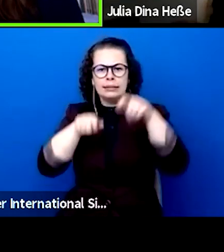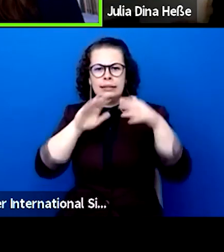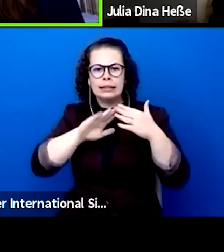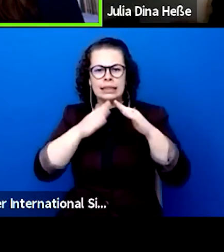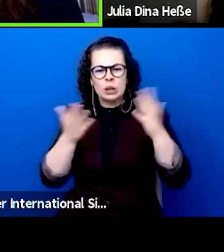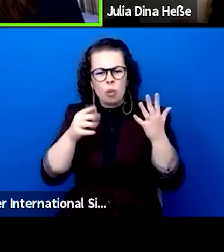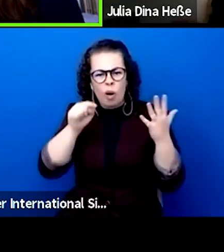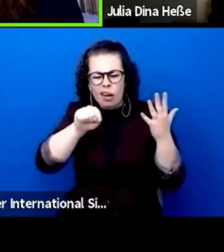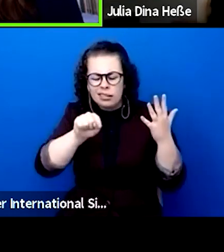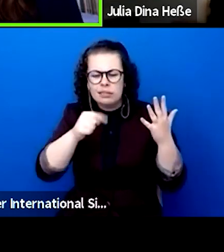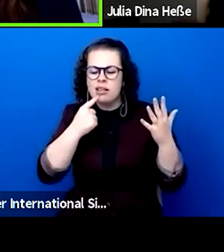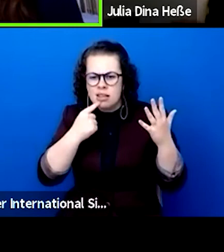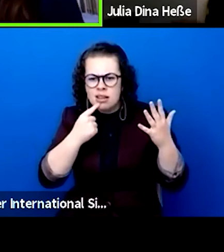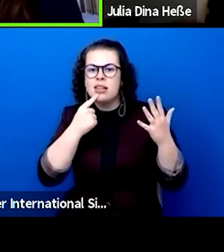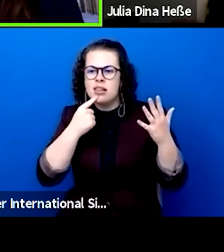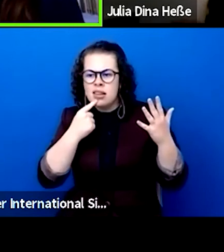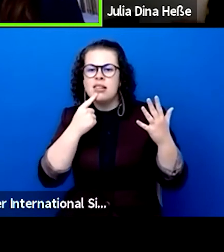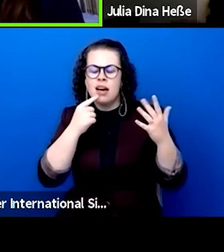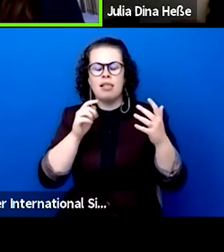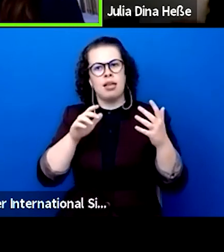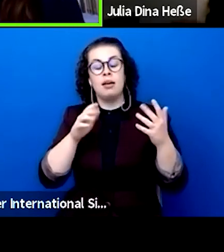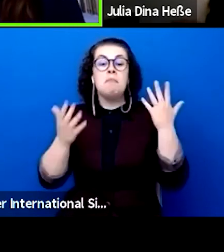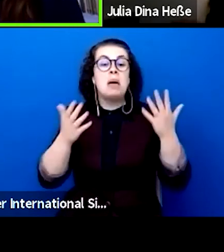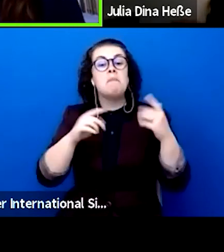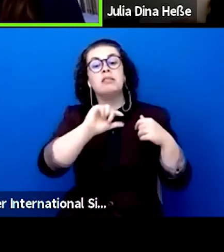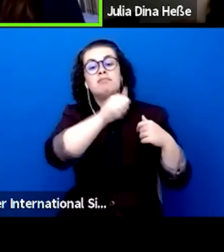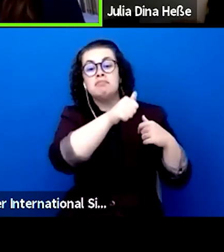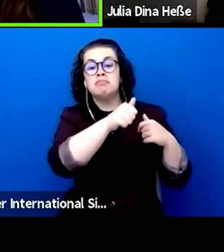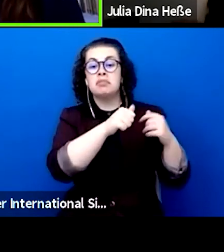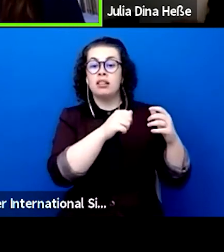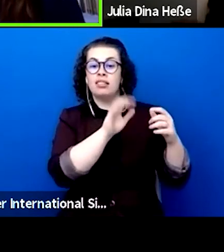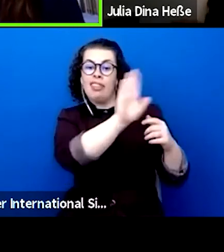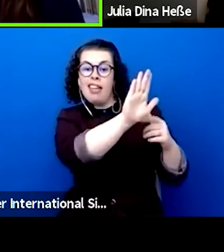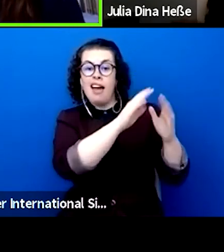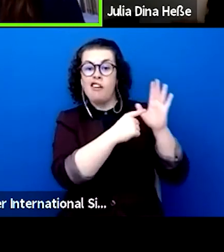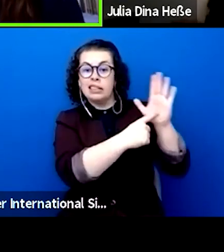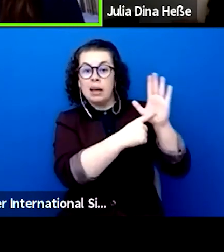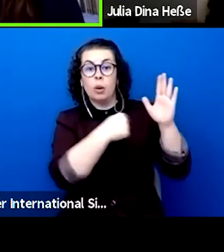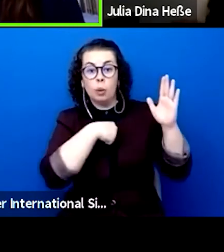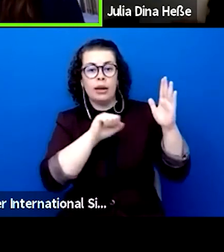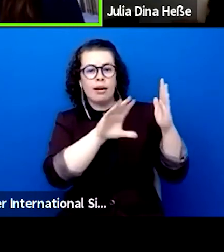that we can learn from others experiences and try and avoid the mistakes that have been made.